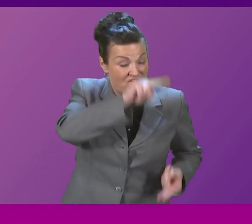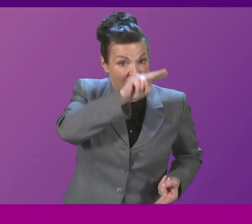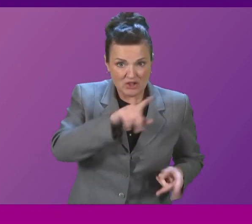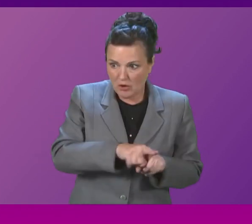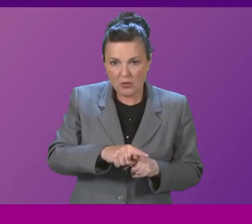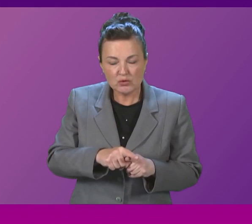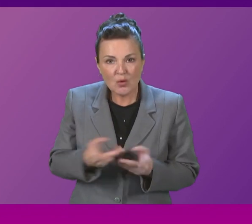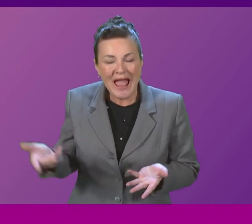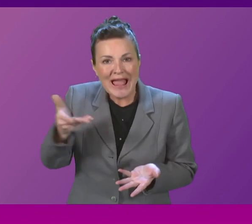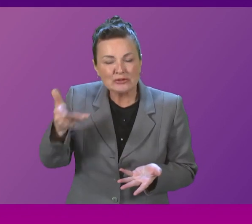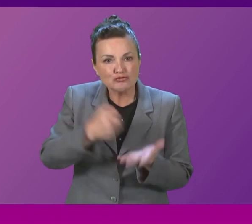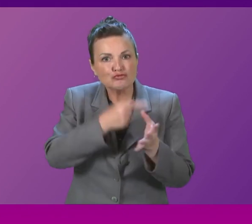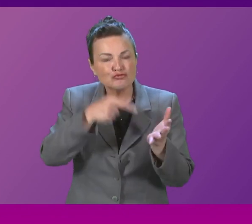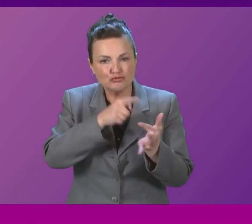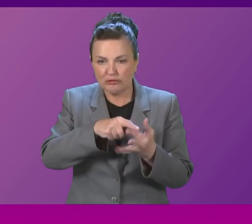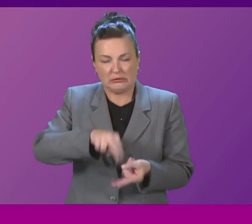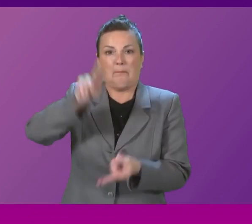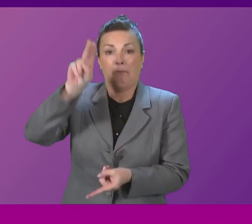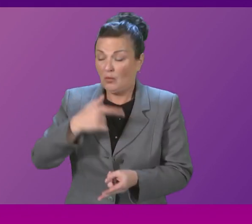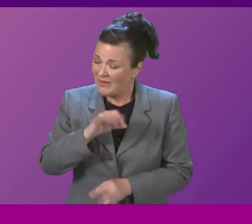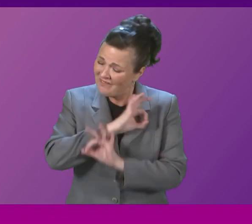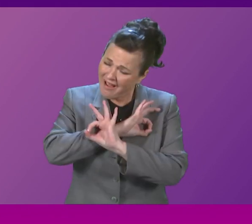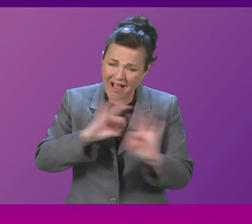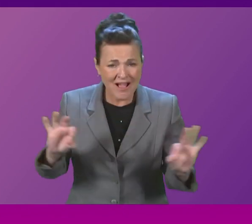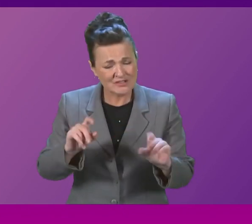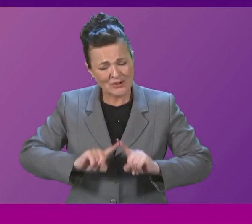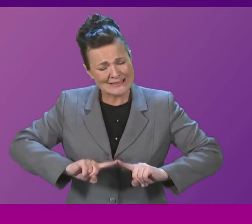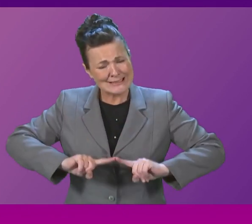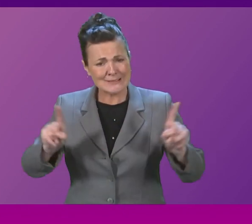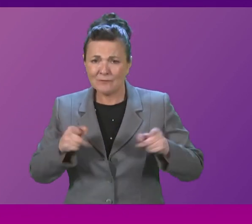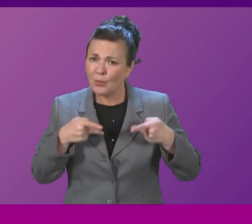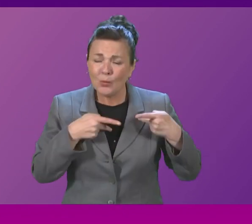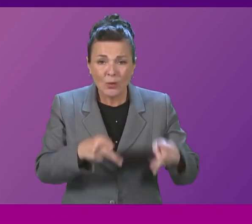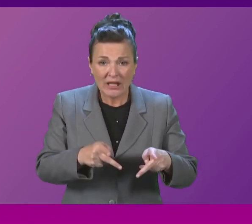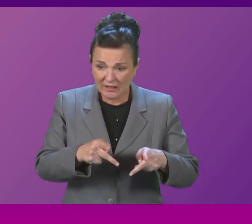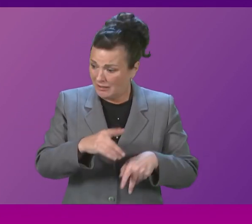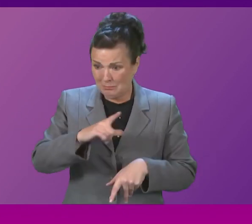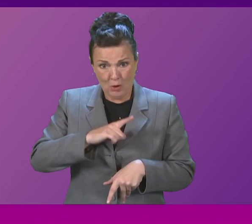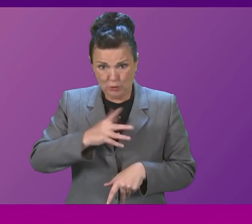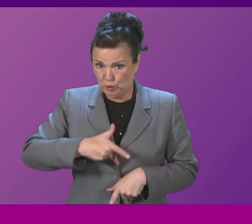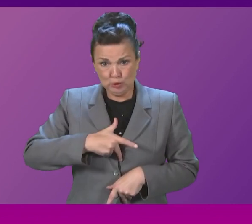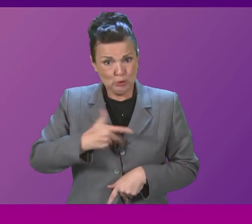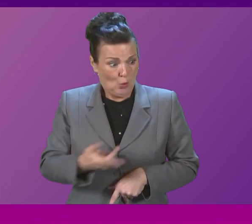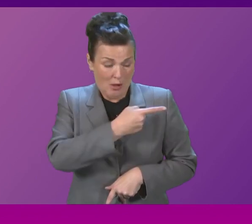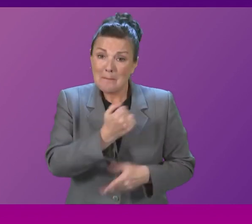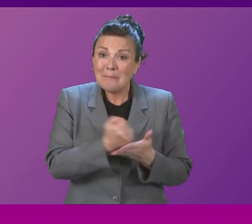We have called for an alternative approach that avoids prolonging the recession that the Bank of England forecasts—I understand that the Office for Budget Responsibility